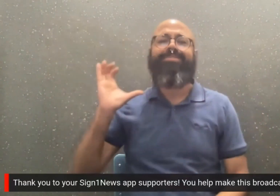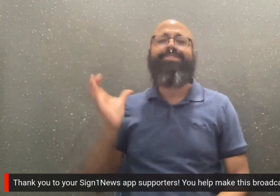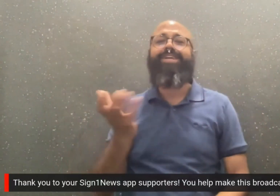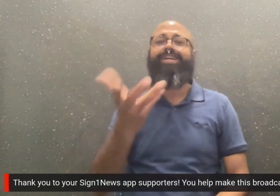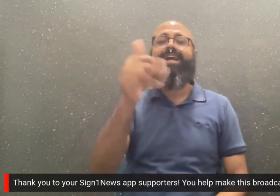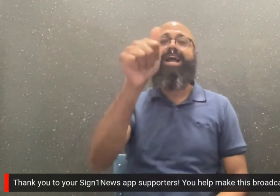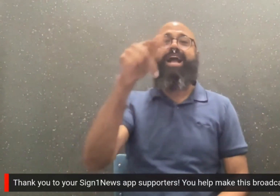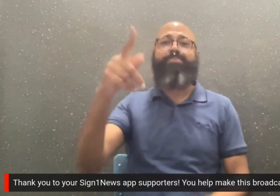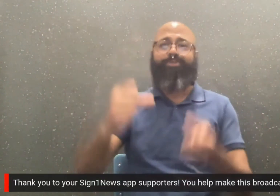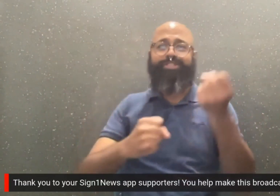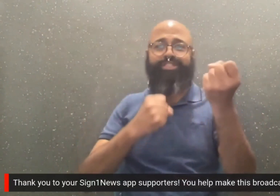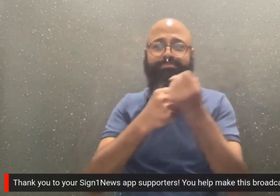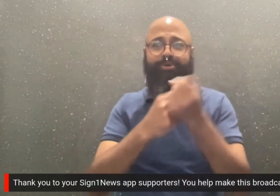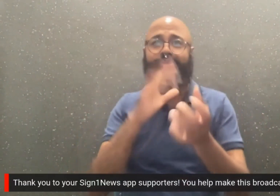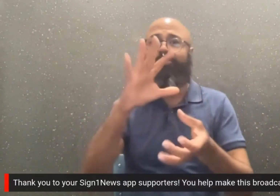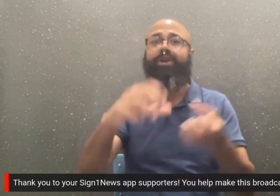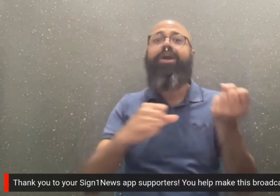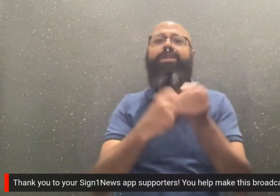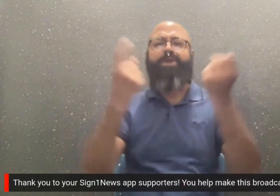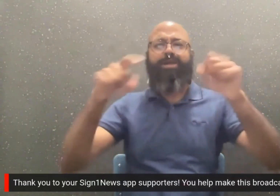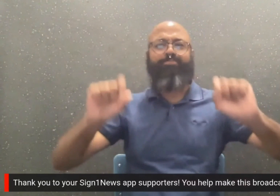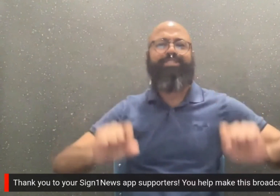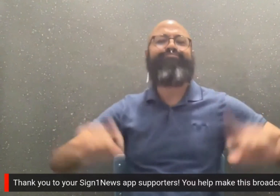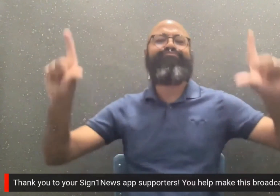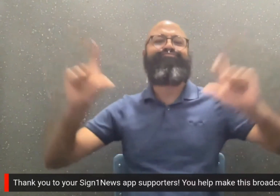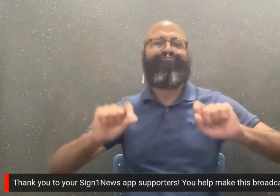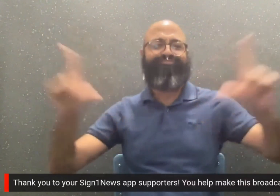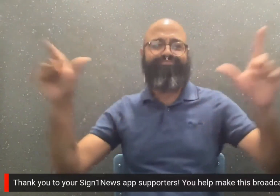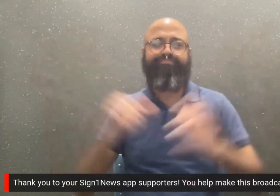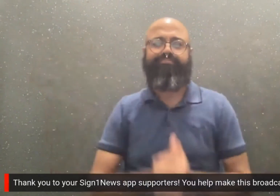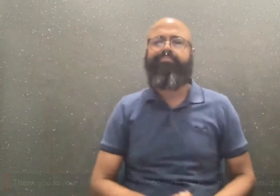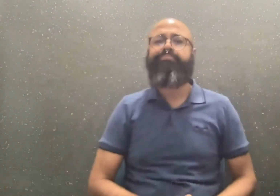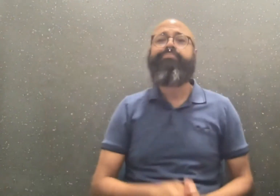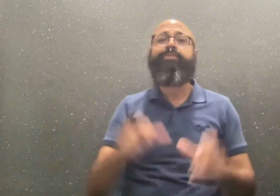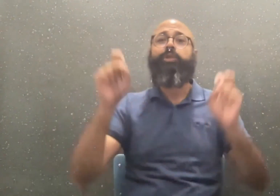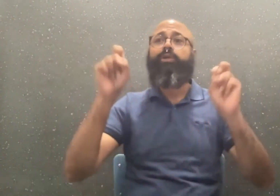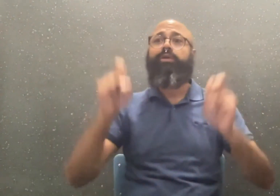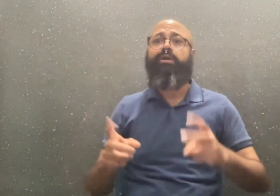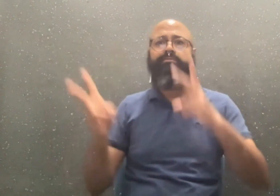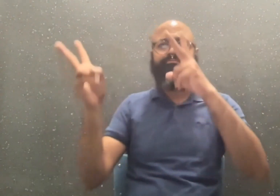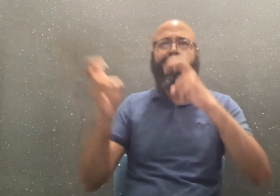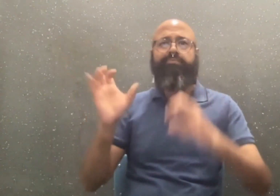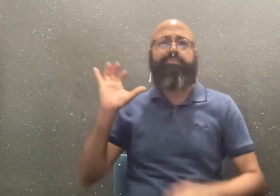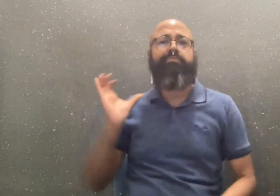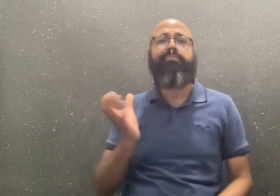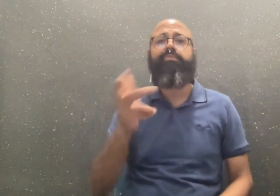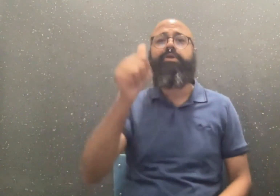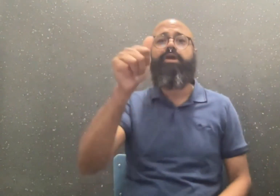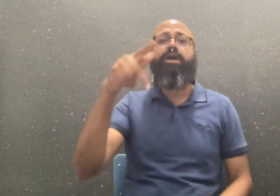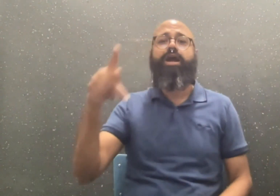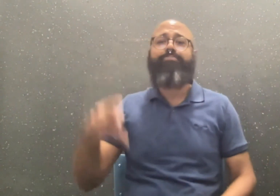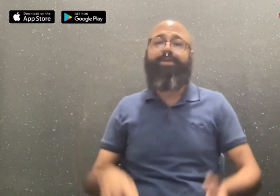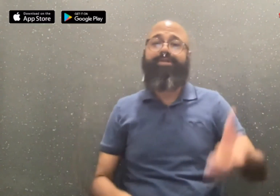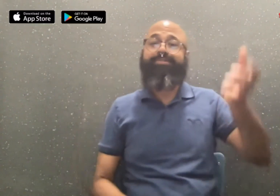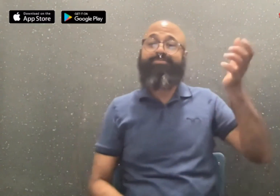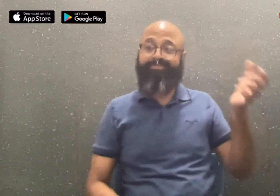You help make this broadcast happen. You can download the Sign One News app by heading to the app store or Google